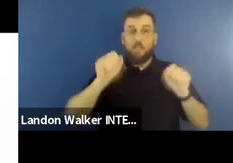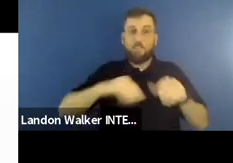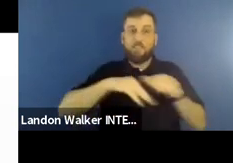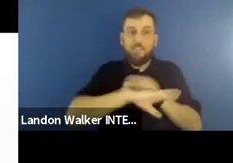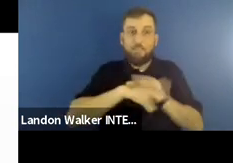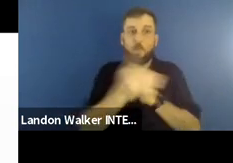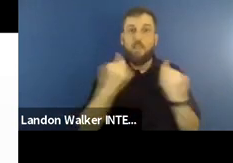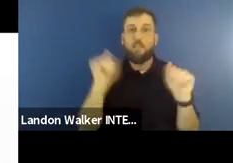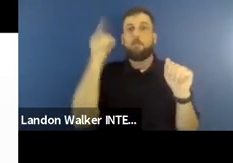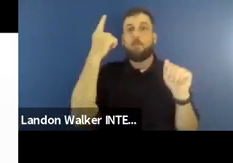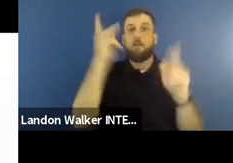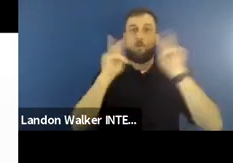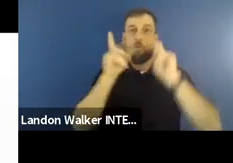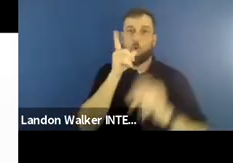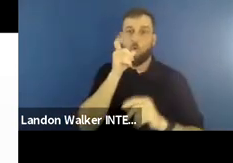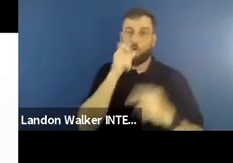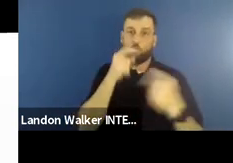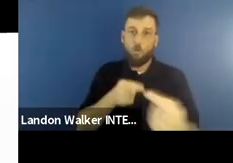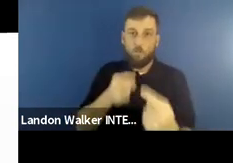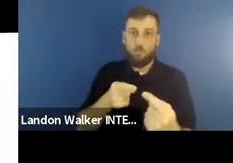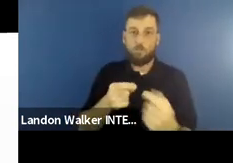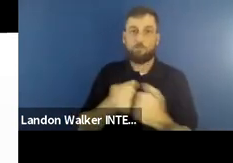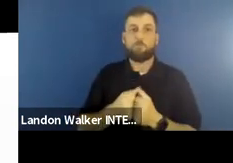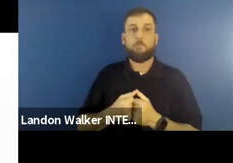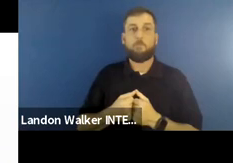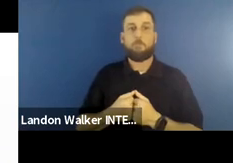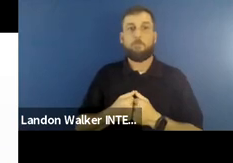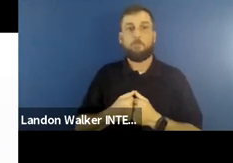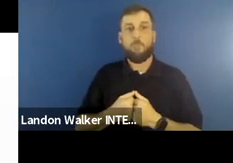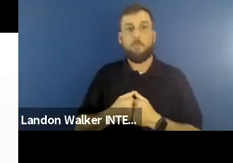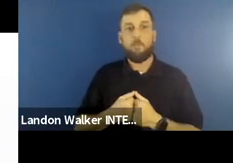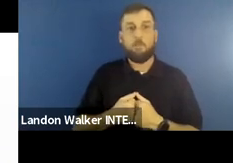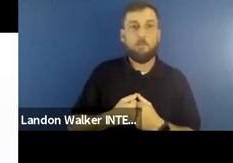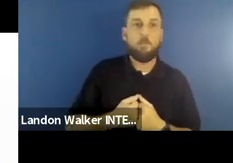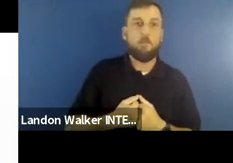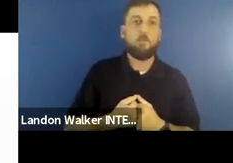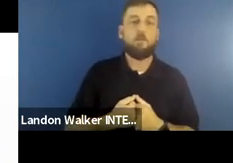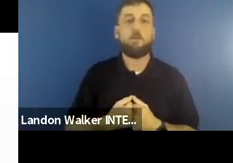That may be struggling with mental health or substance use